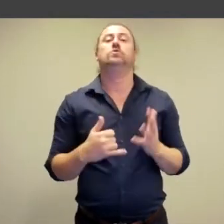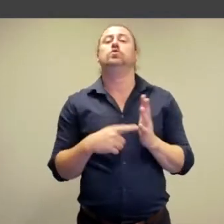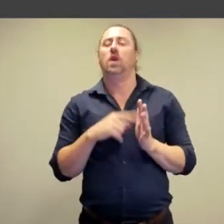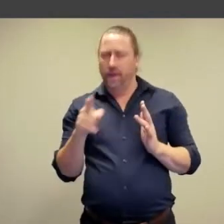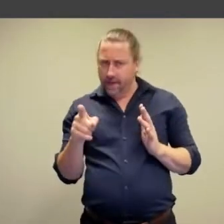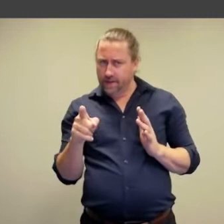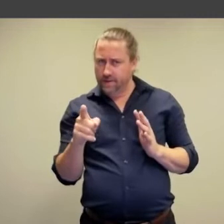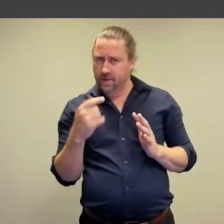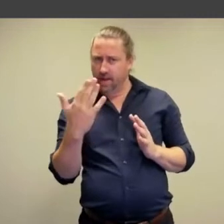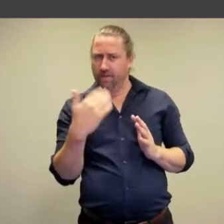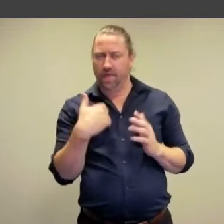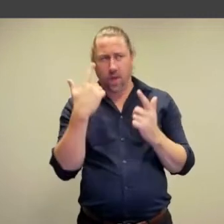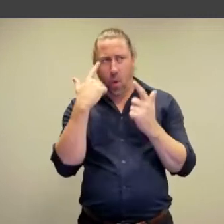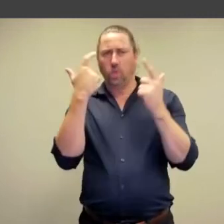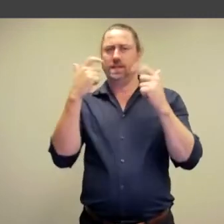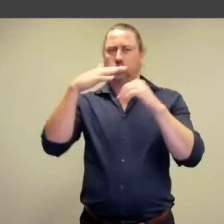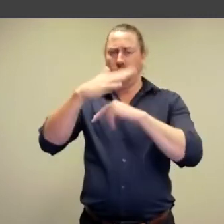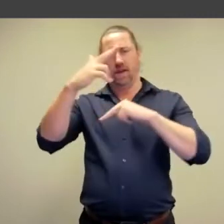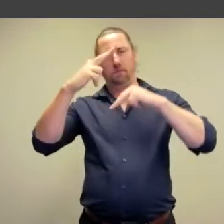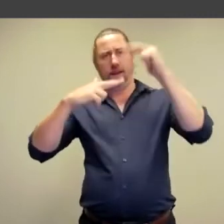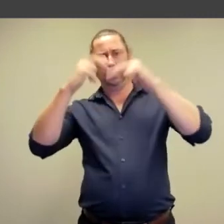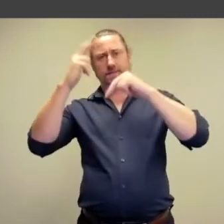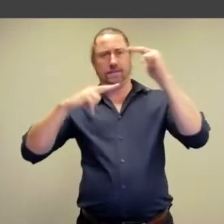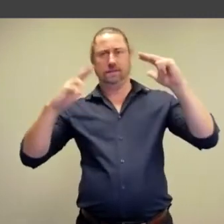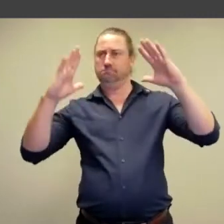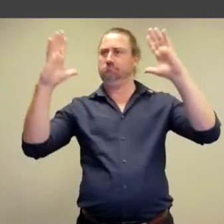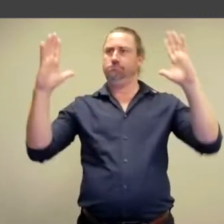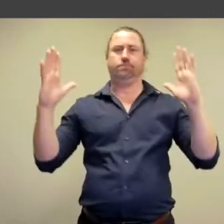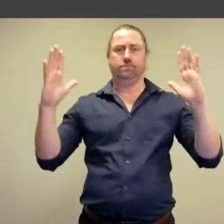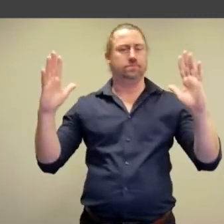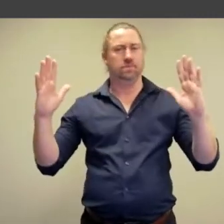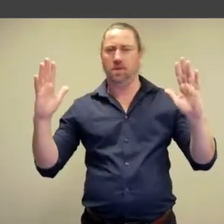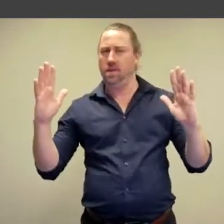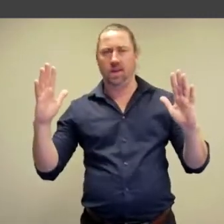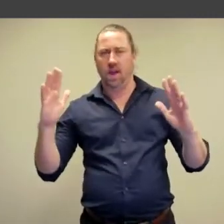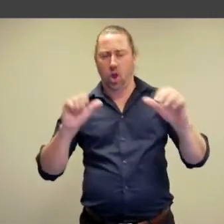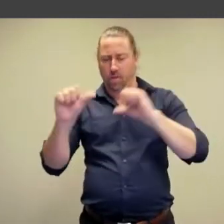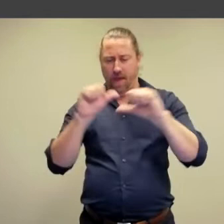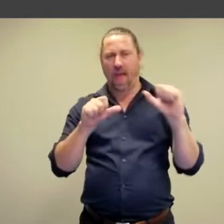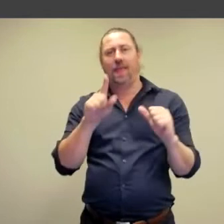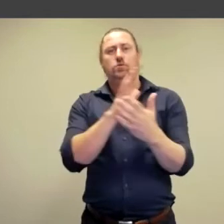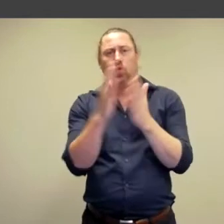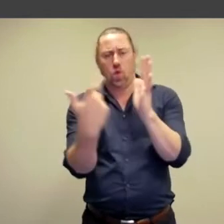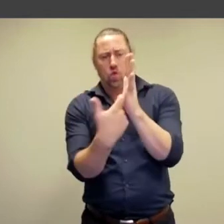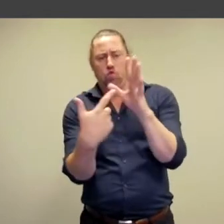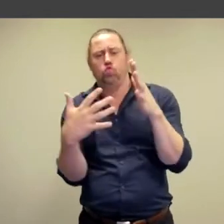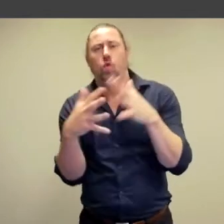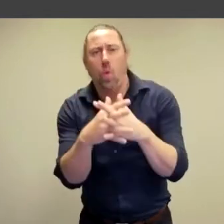reconceptualizing buildings, thinking of them as raw materials and he's transforming